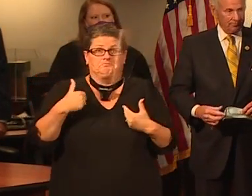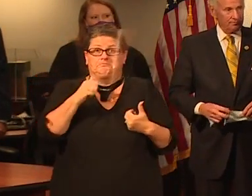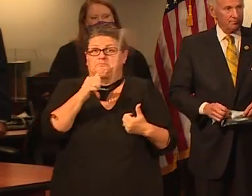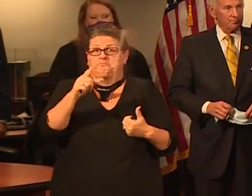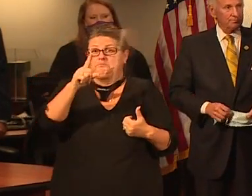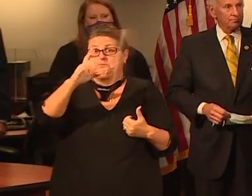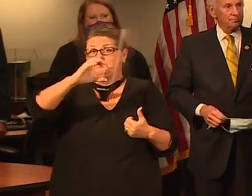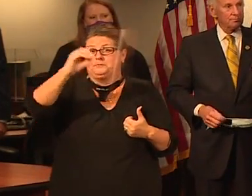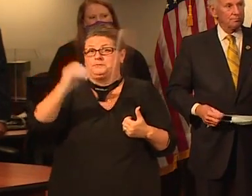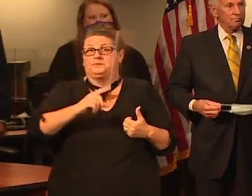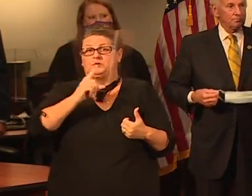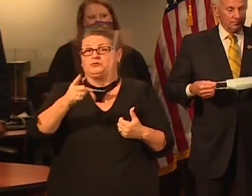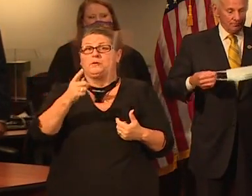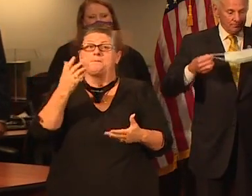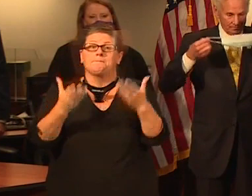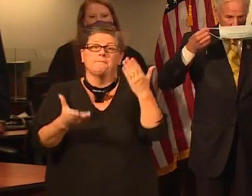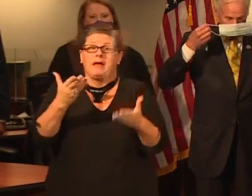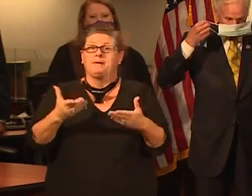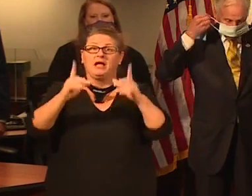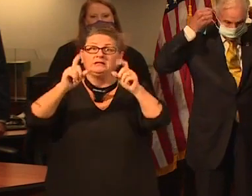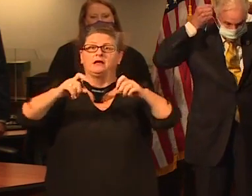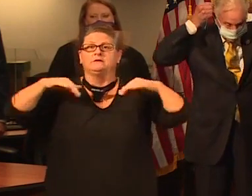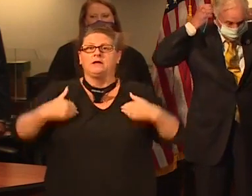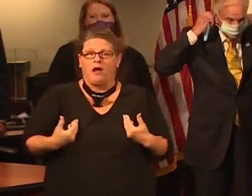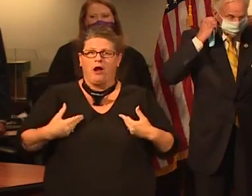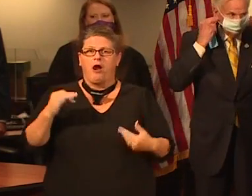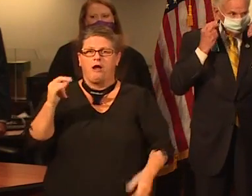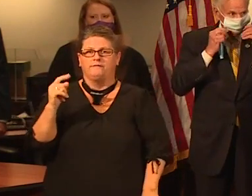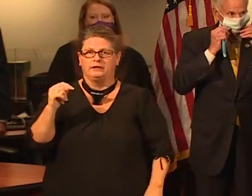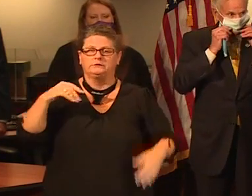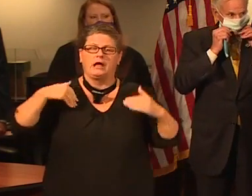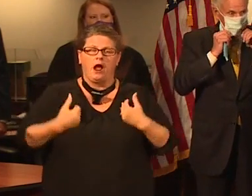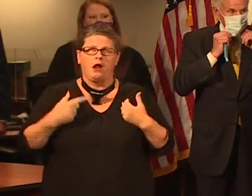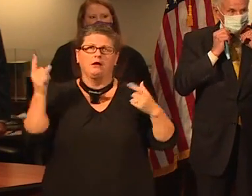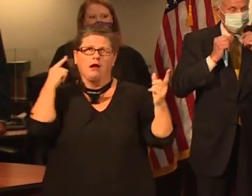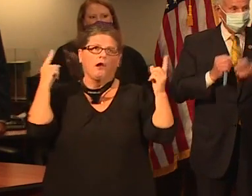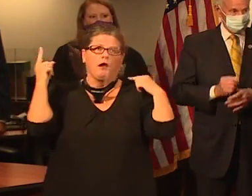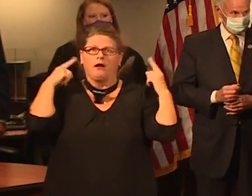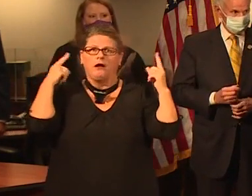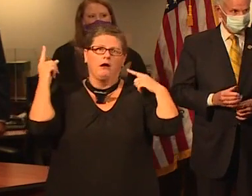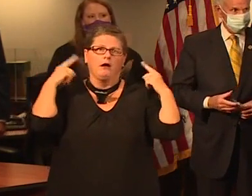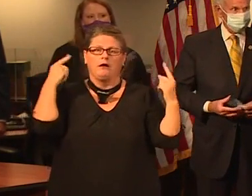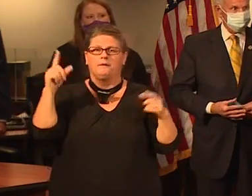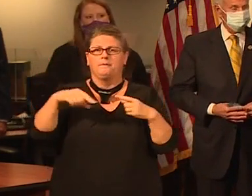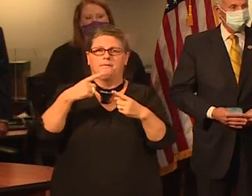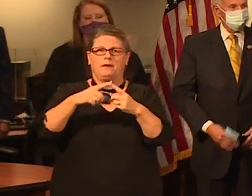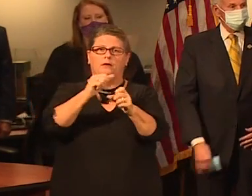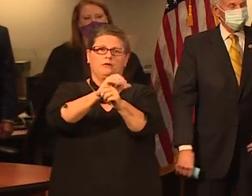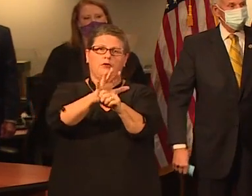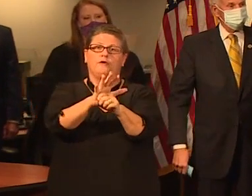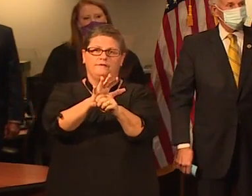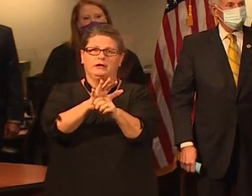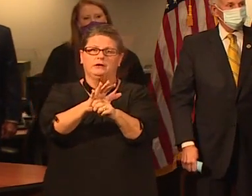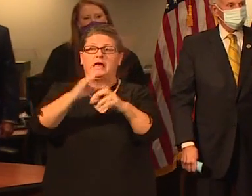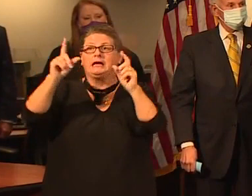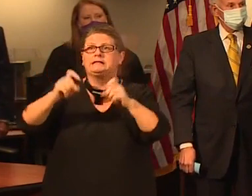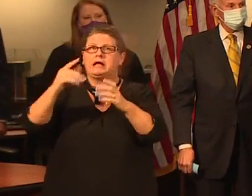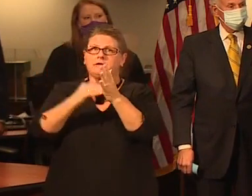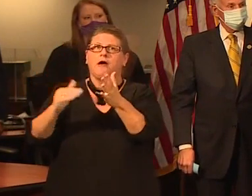WHY ARE WE SEEING A DROP-OFF? WELL, WE ARE NOT EXACTLY SURE. WE THINK SOME OF IT IS TESTING FATIGUE.